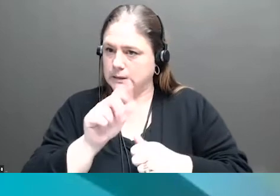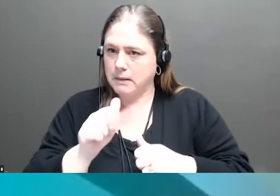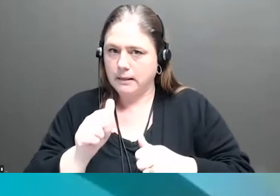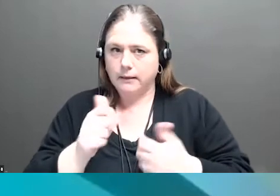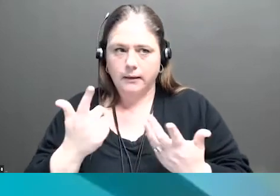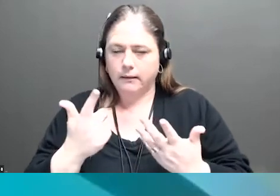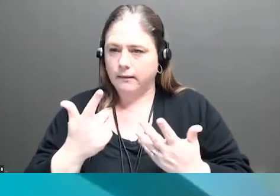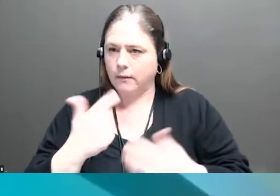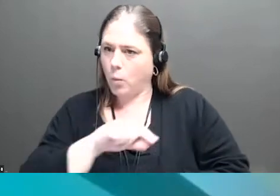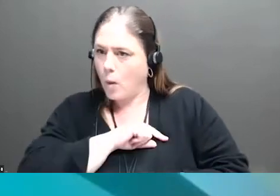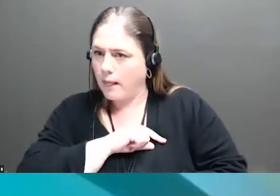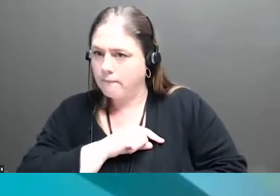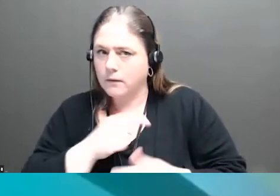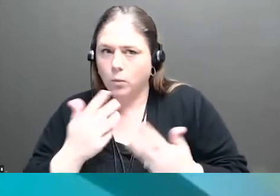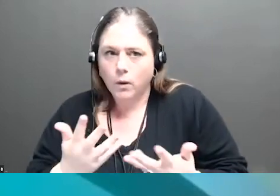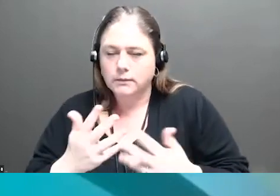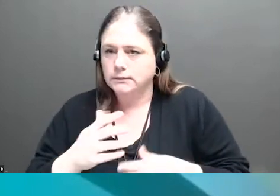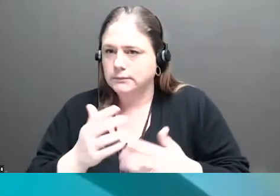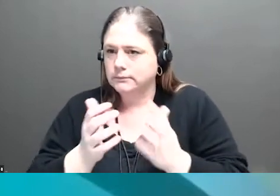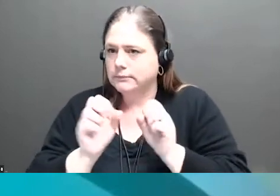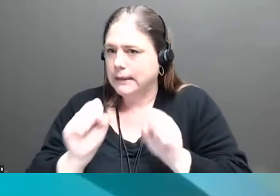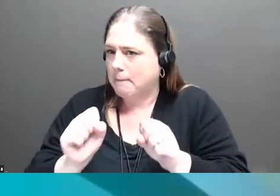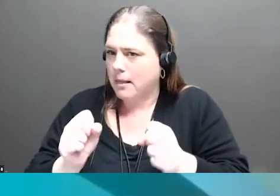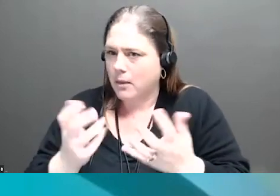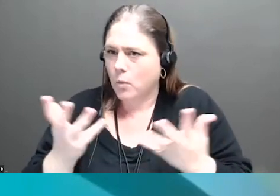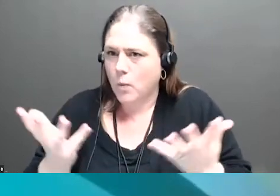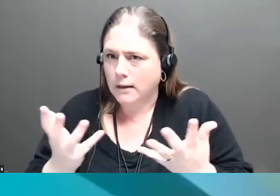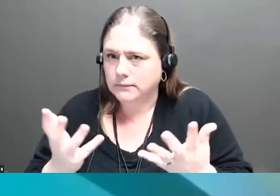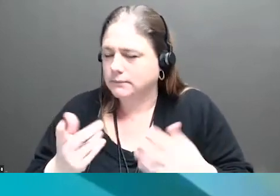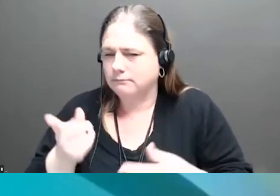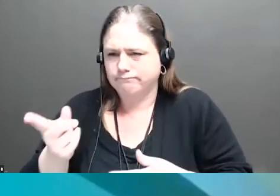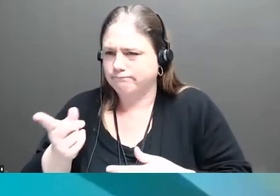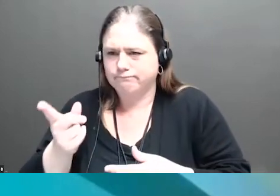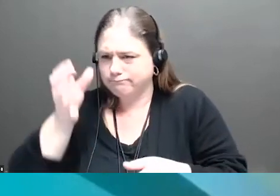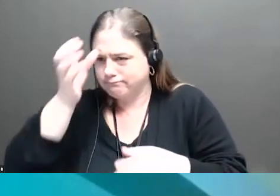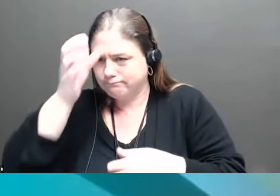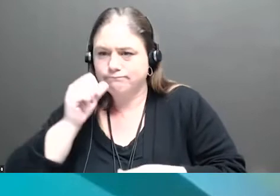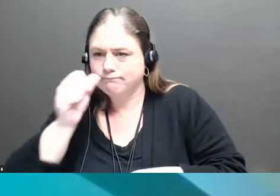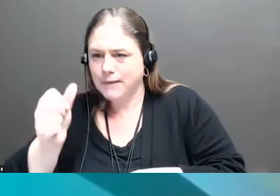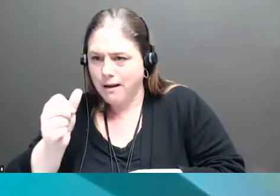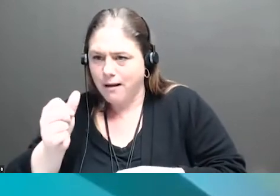and the potential employees with disabilities they get discouraged and they are excluded,